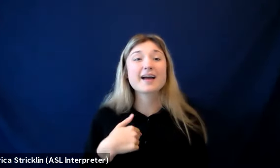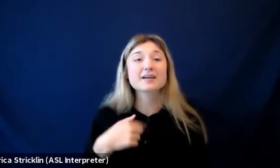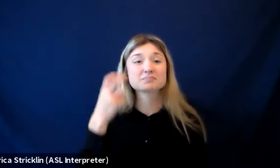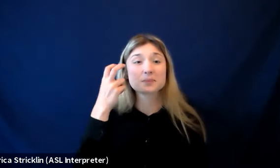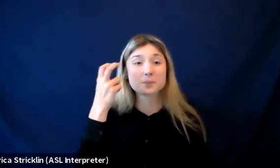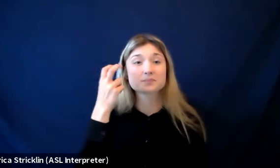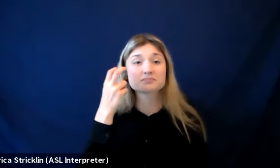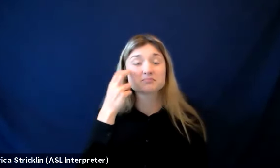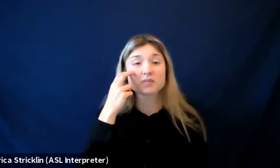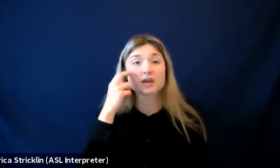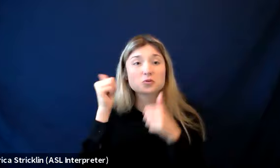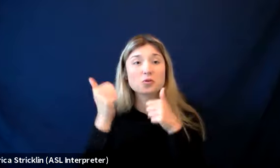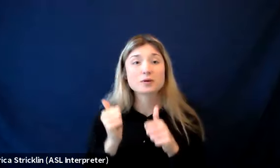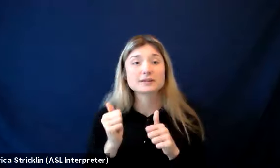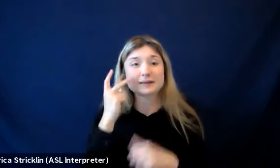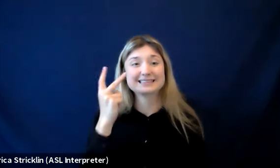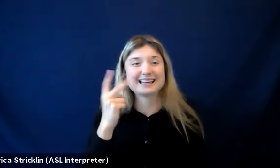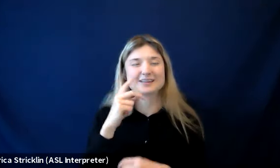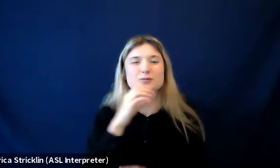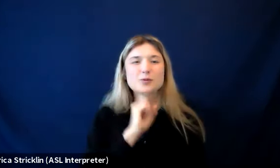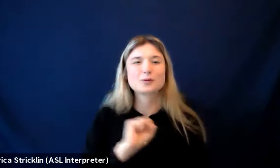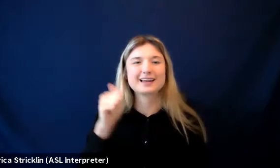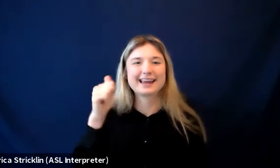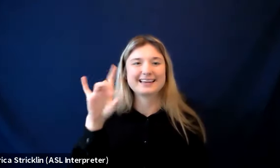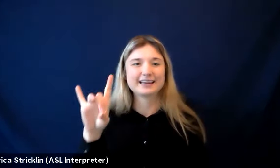When I was 18. And